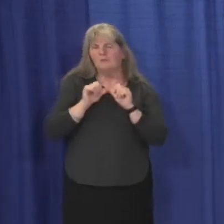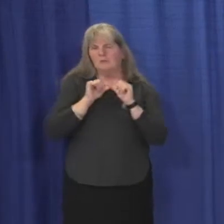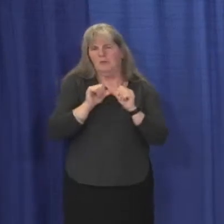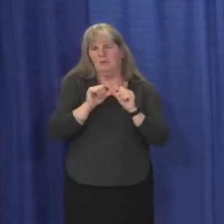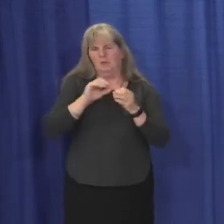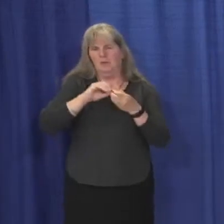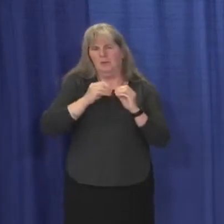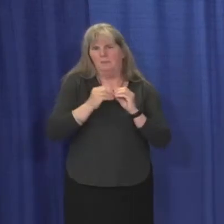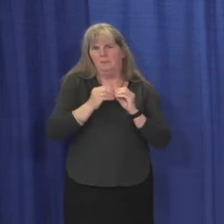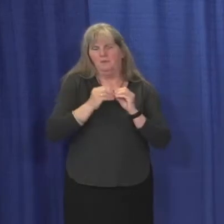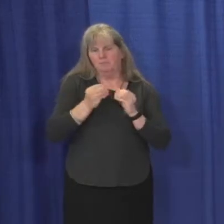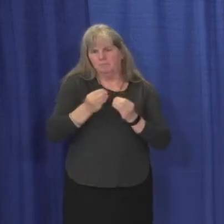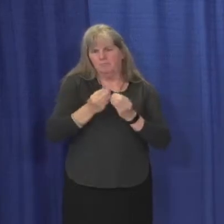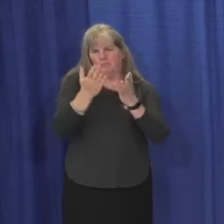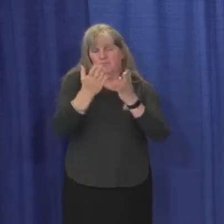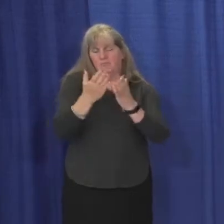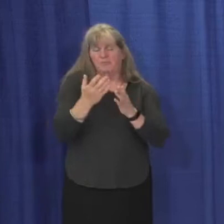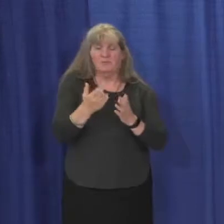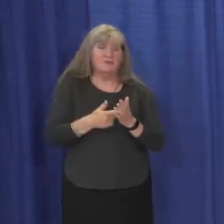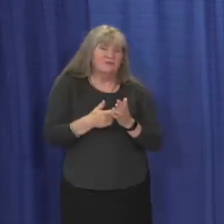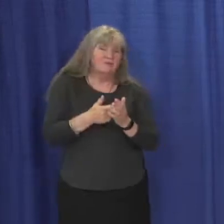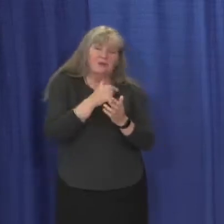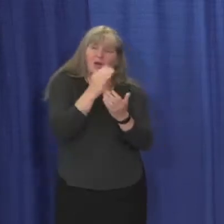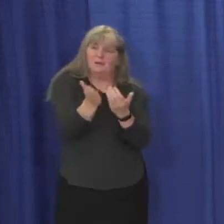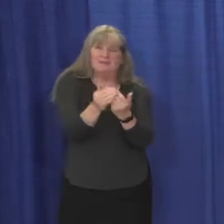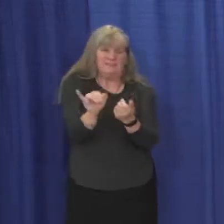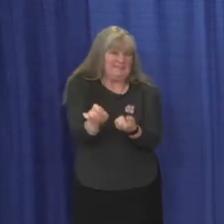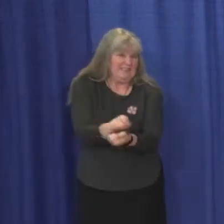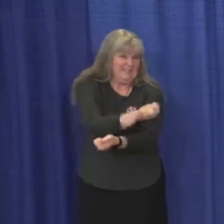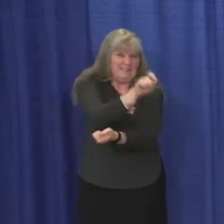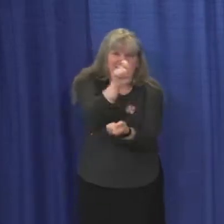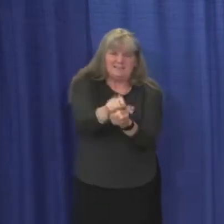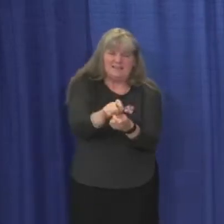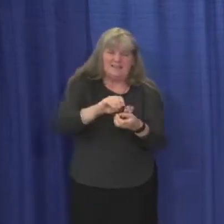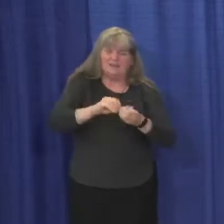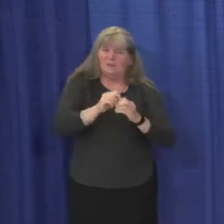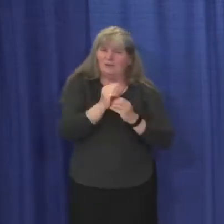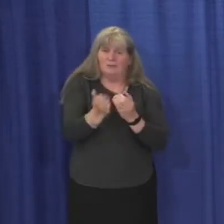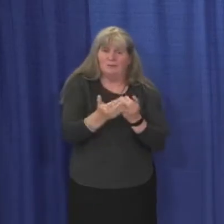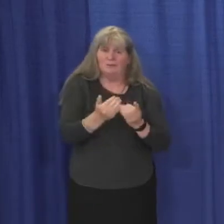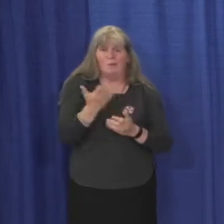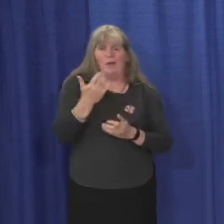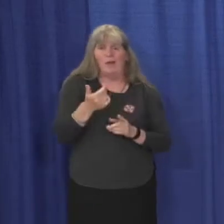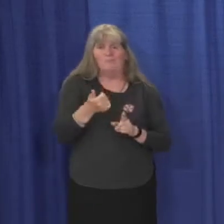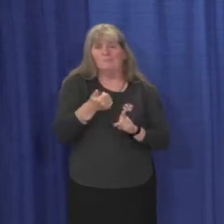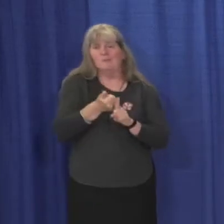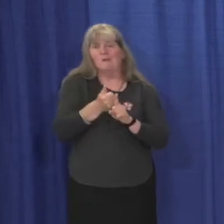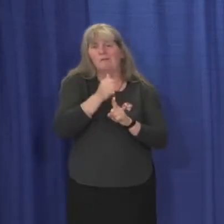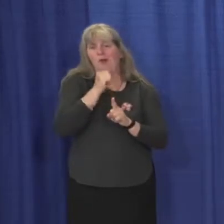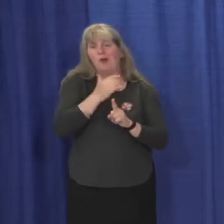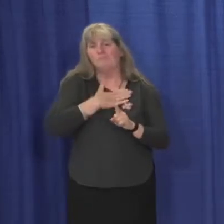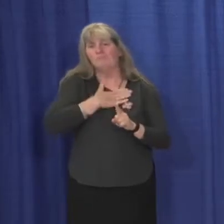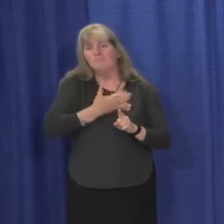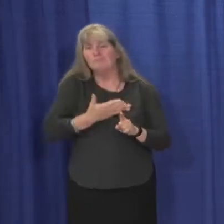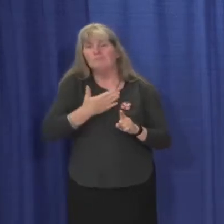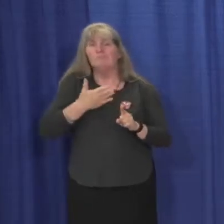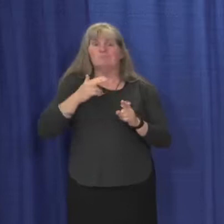on publishing these numbers but exact numbers can be hard to reconcile as people don't always